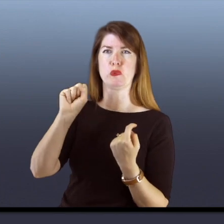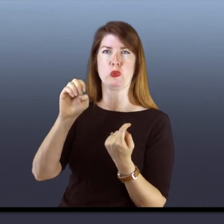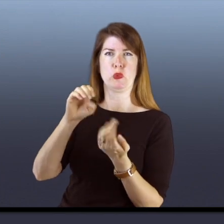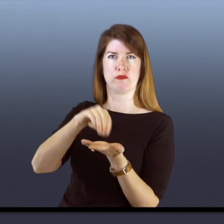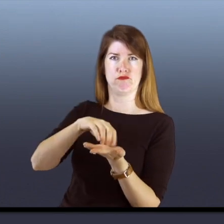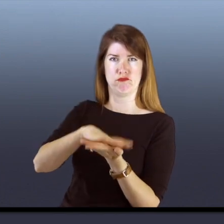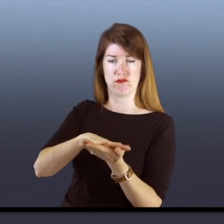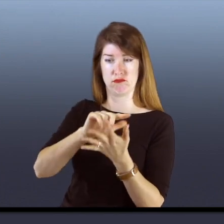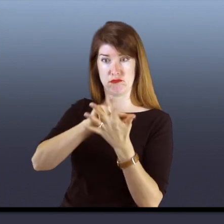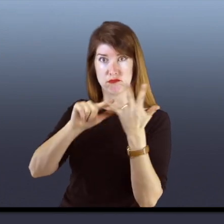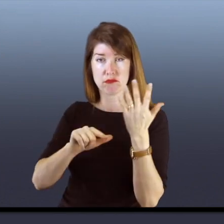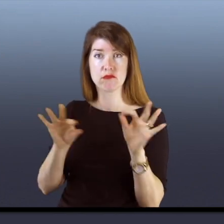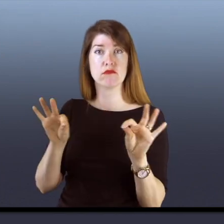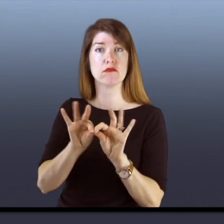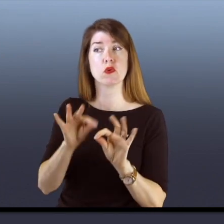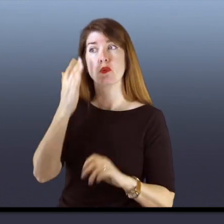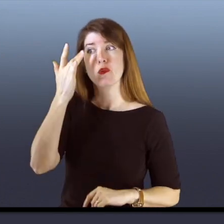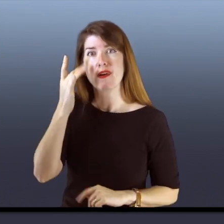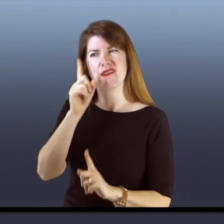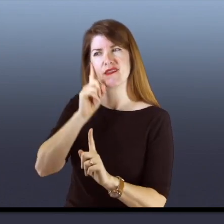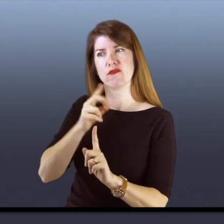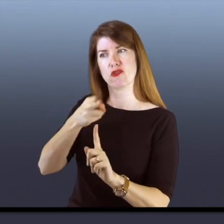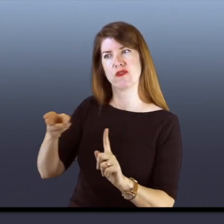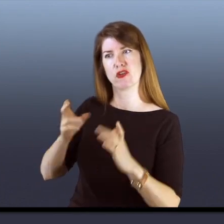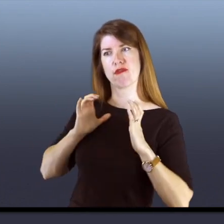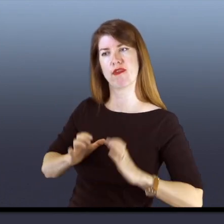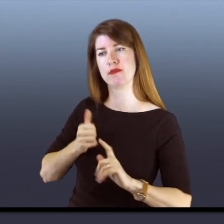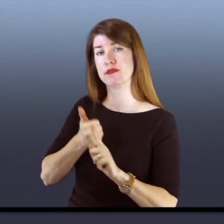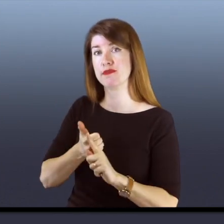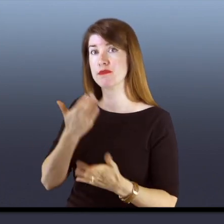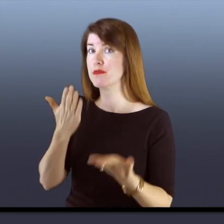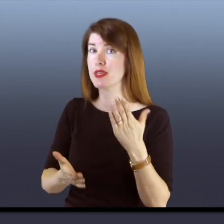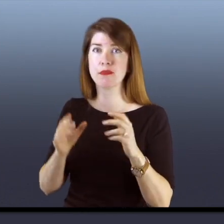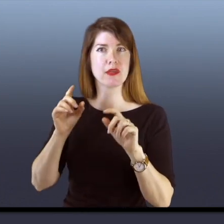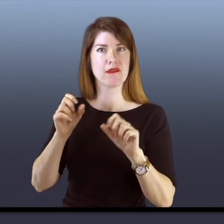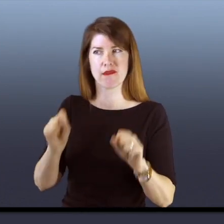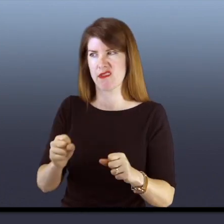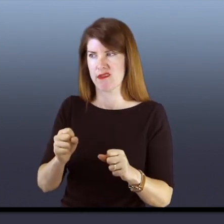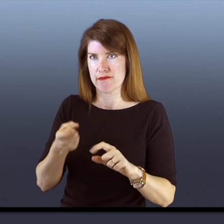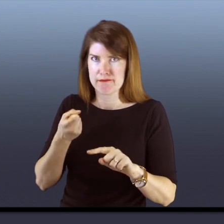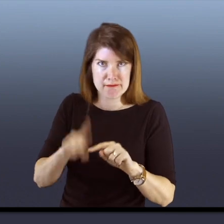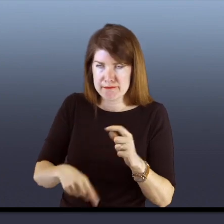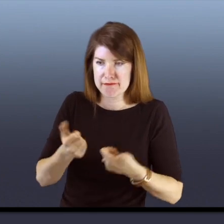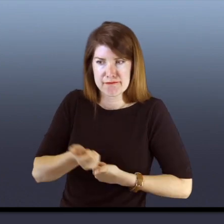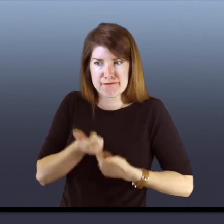This is important because the deaf and hard of hearing client may or may not be able to tell you all of this information.